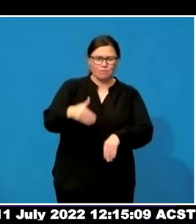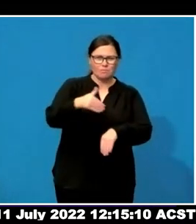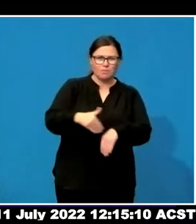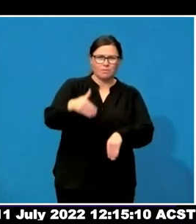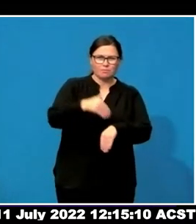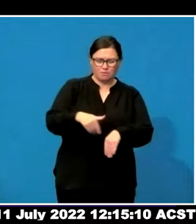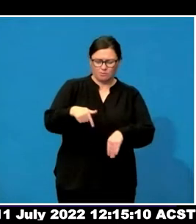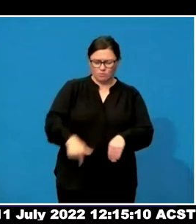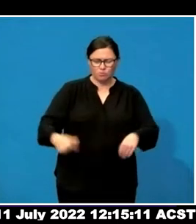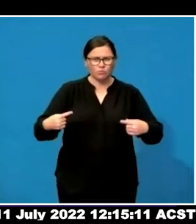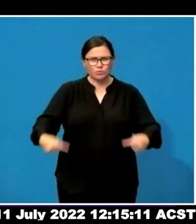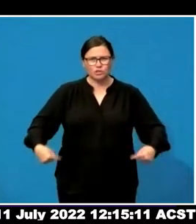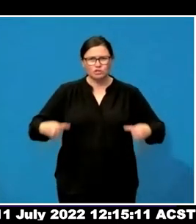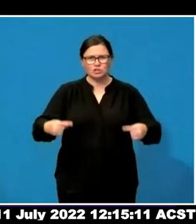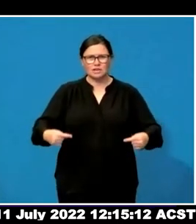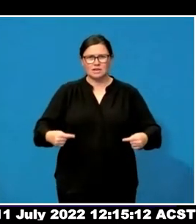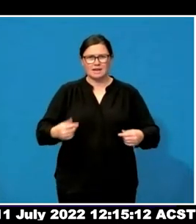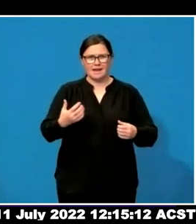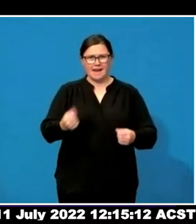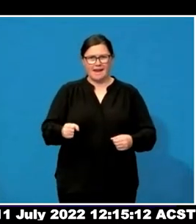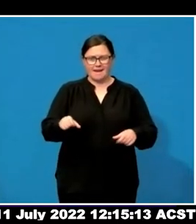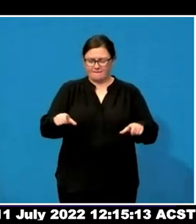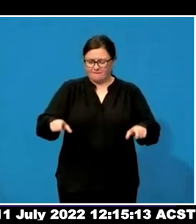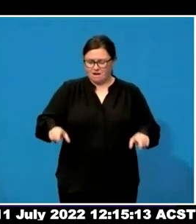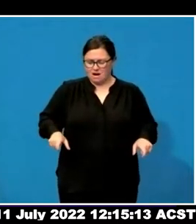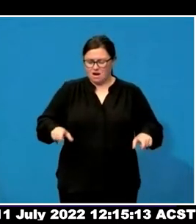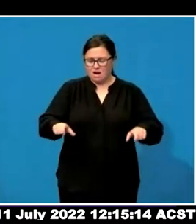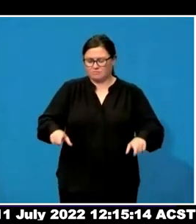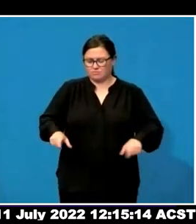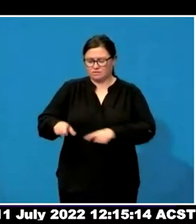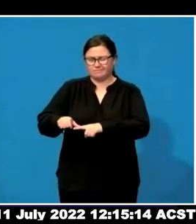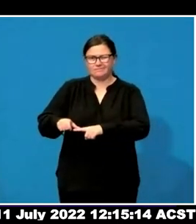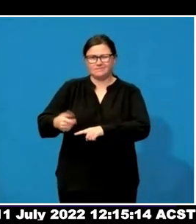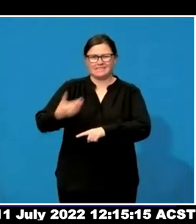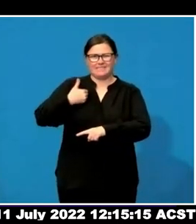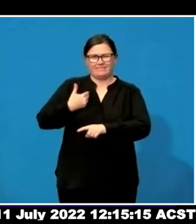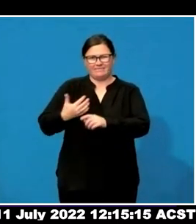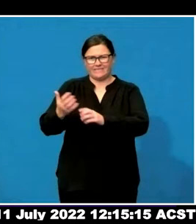You've got an arm rest that's a bit scratchy. Yeah. MS TARRAGO: Yeah, can you tell me a bit about that?